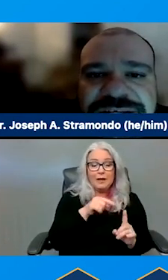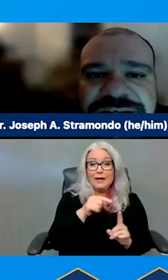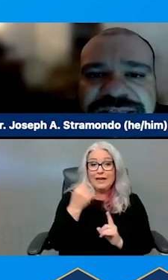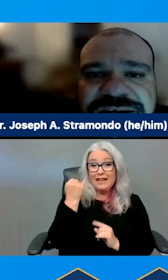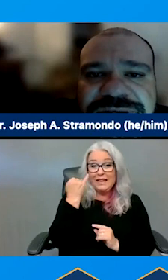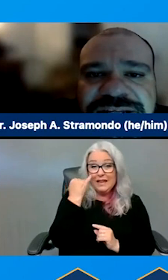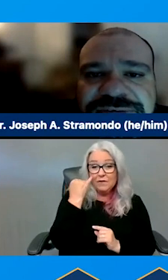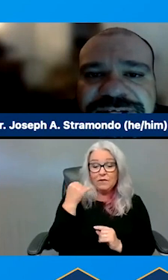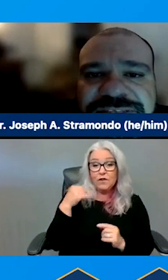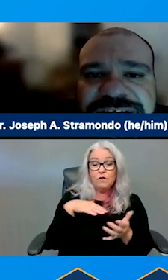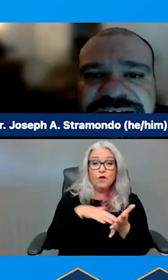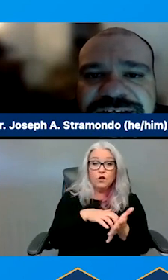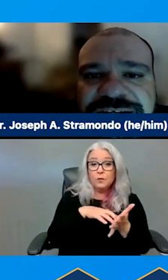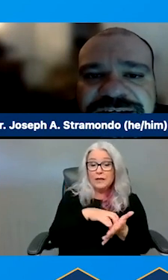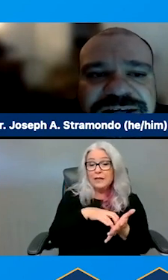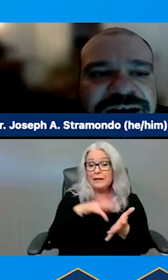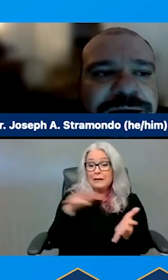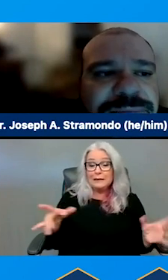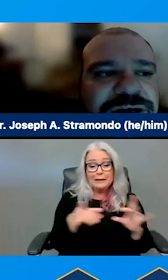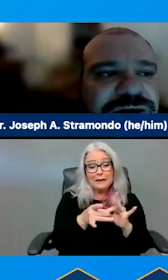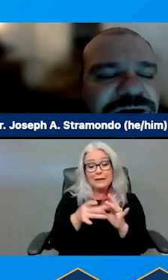disparity, then we need to